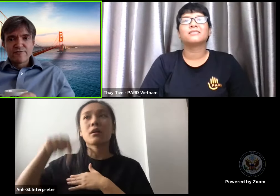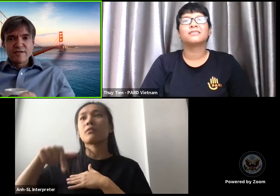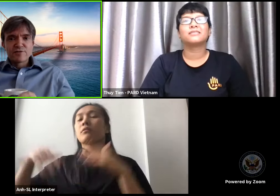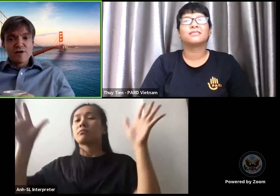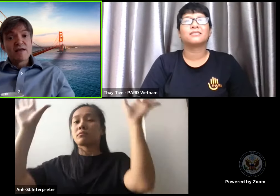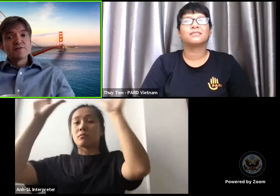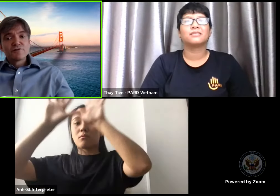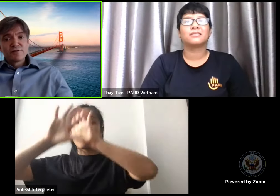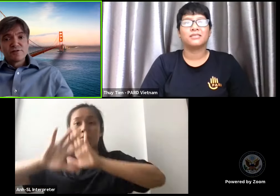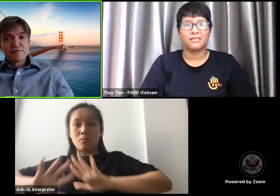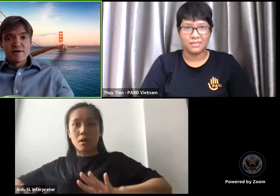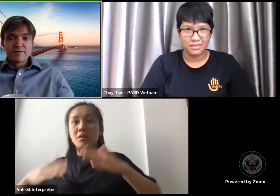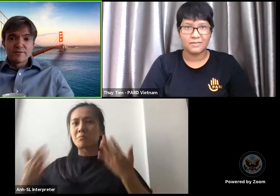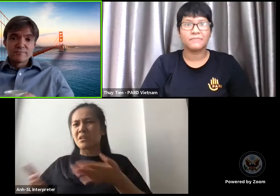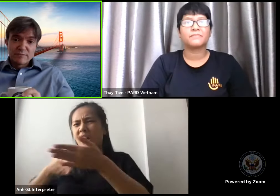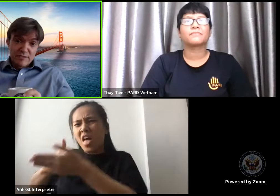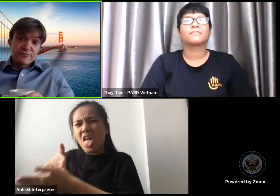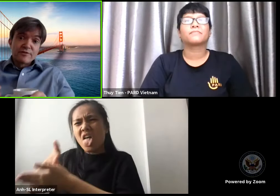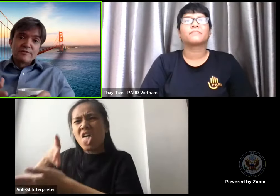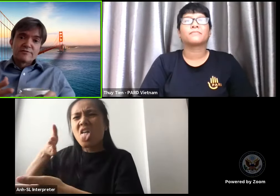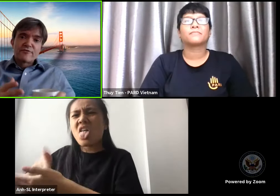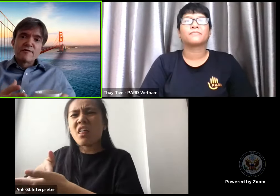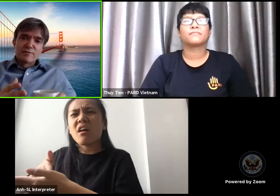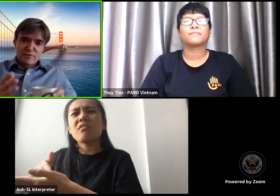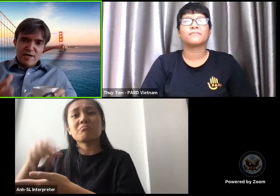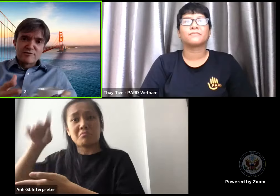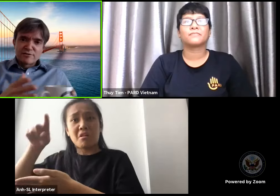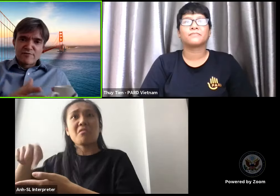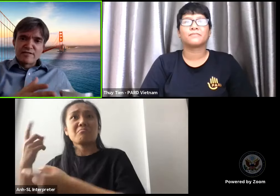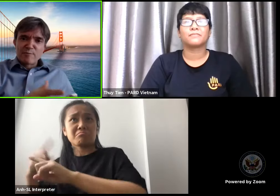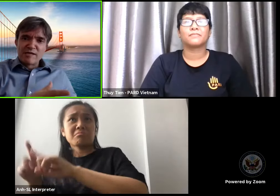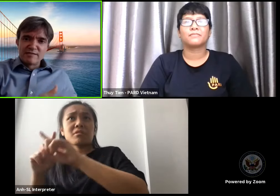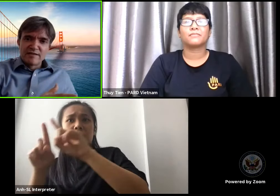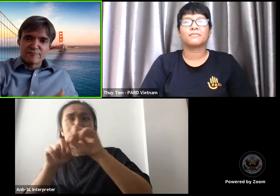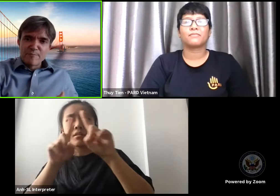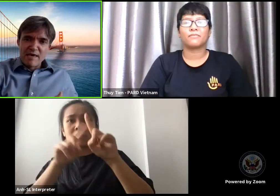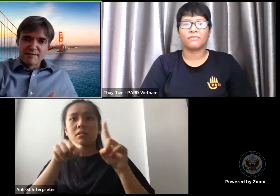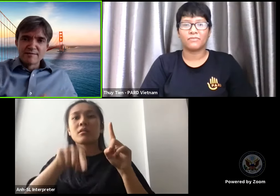face challenges that are different from the challenges faced by deaf men.